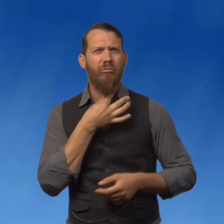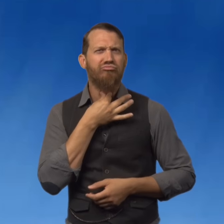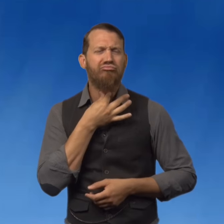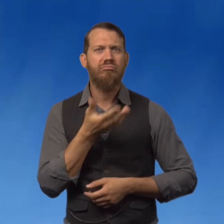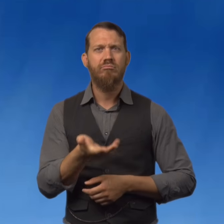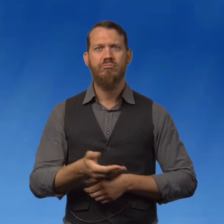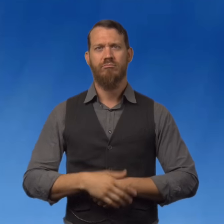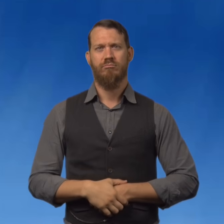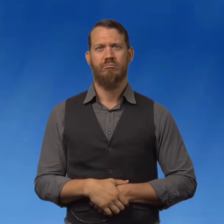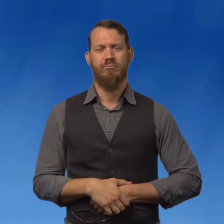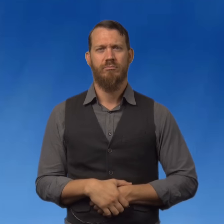Tell me about that story.